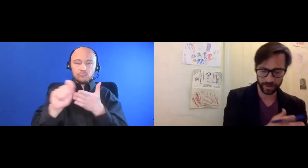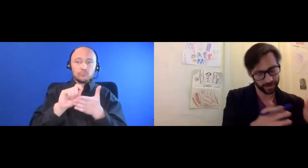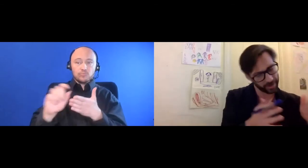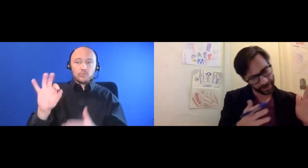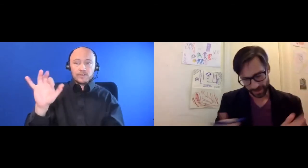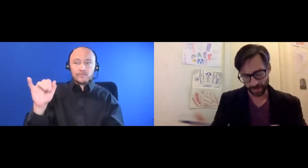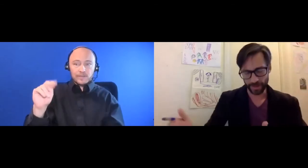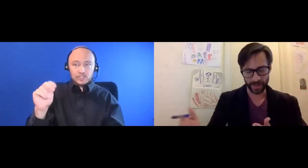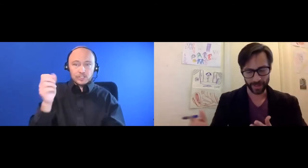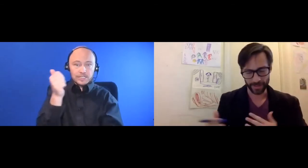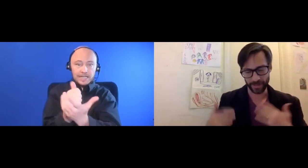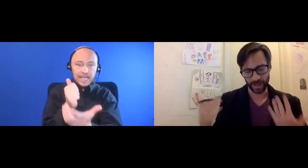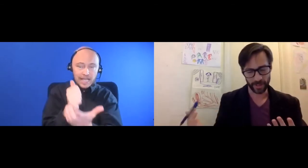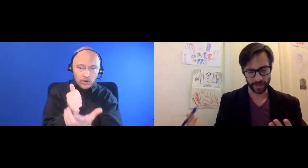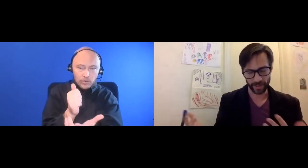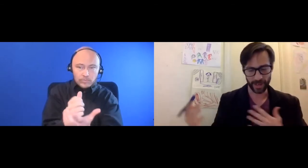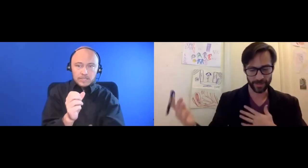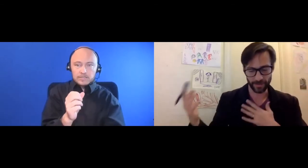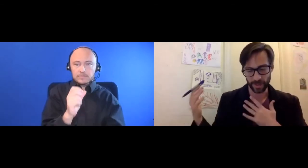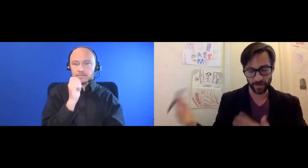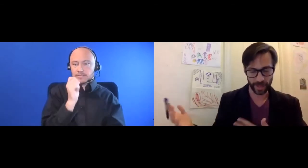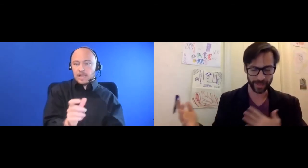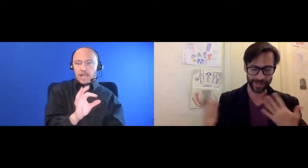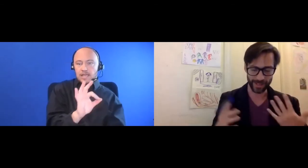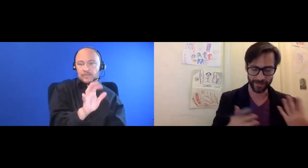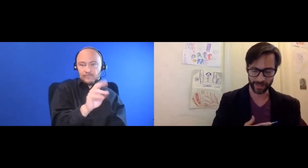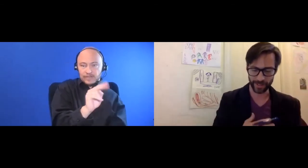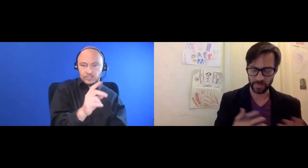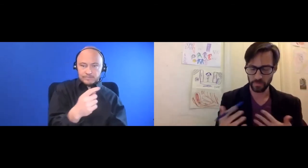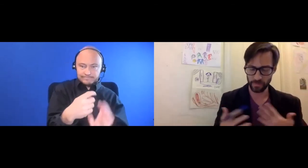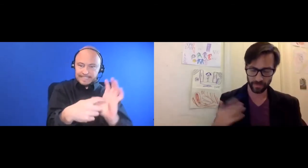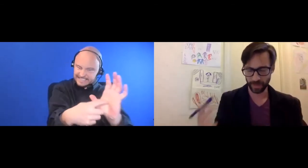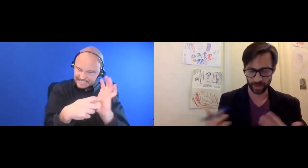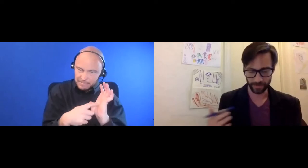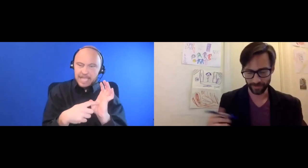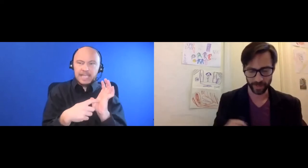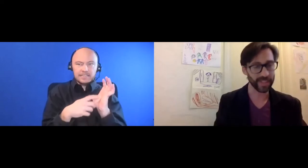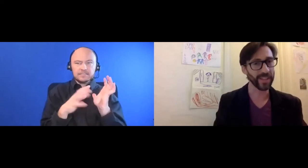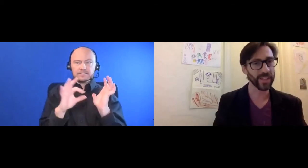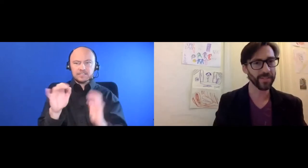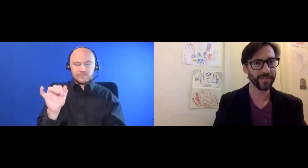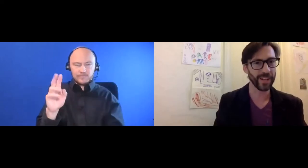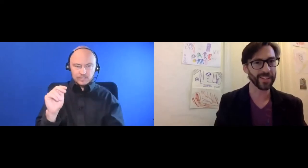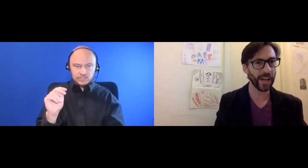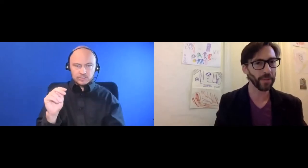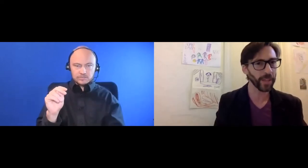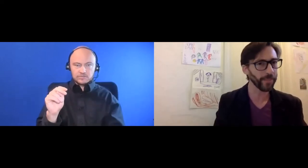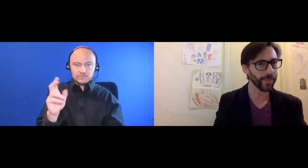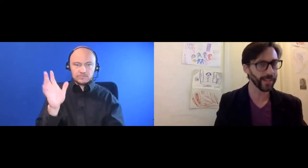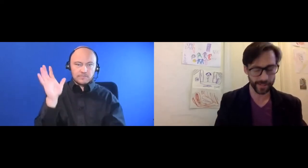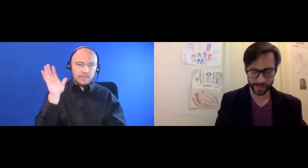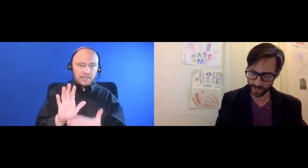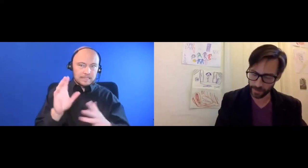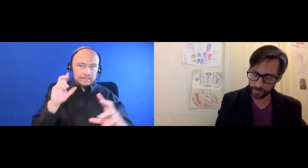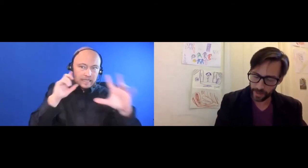and some of the things nonfiction demands that fiction, demands less loudly and insistently.